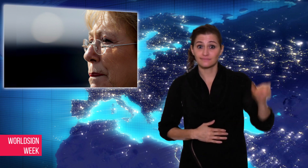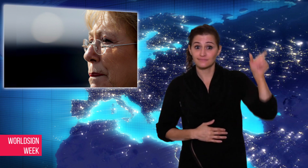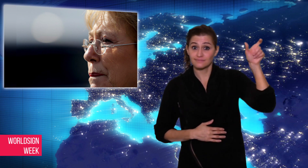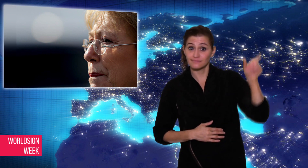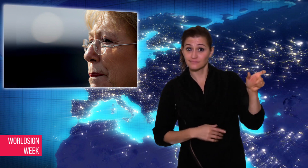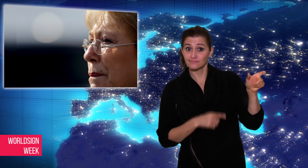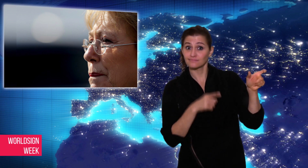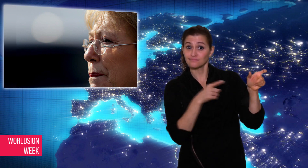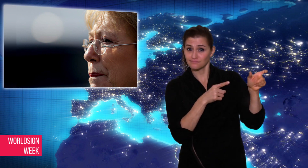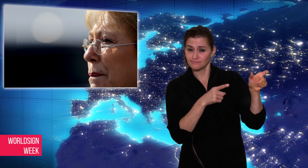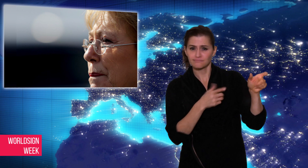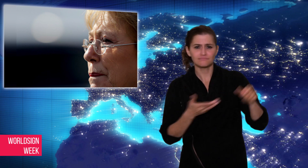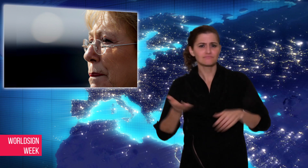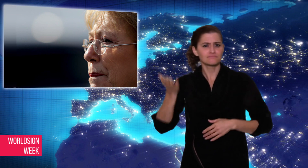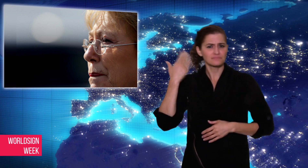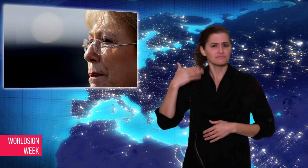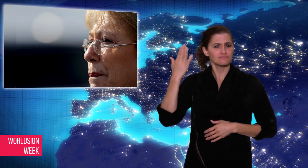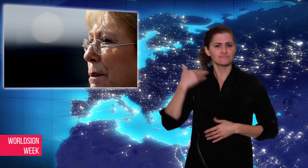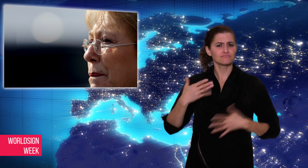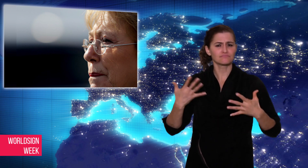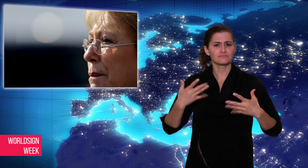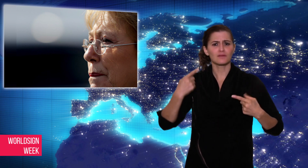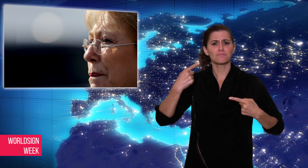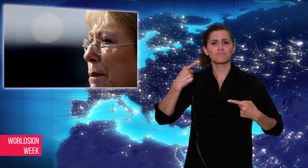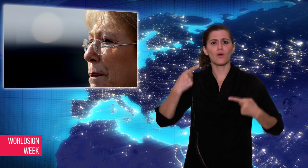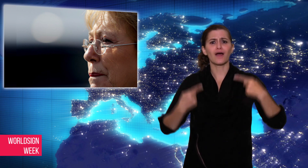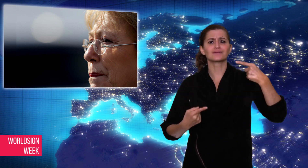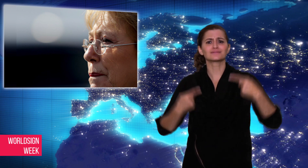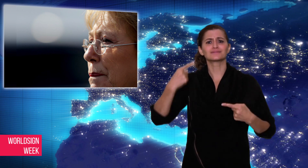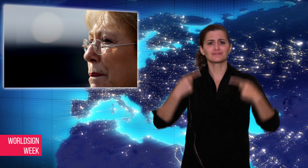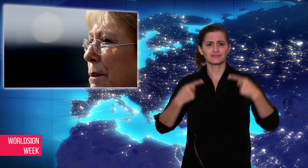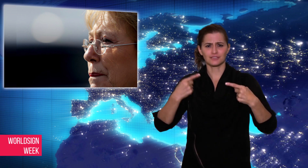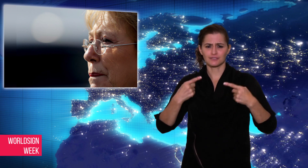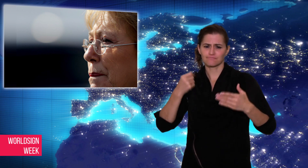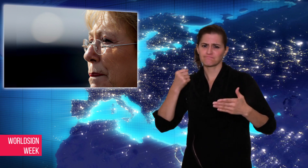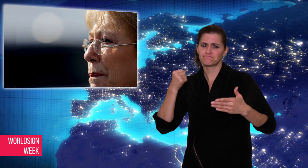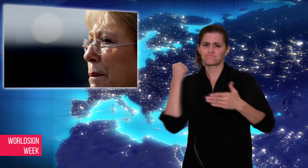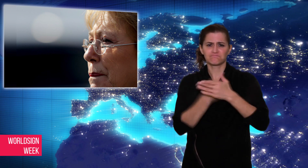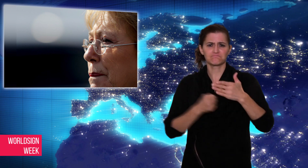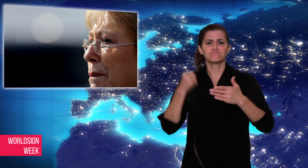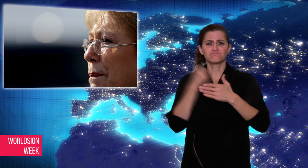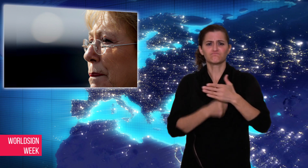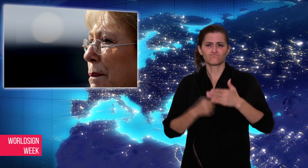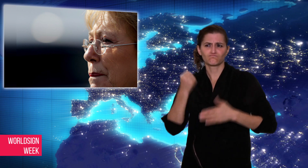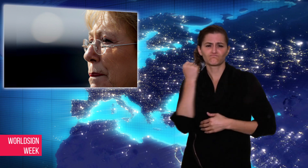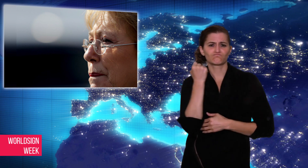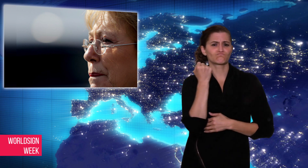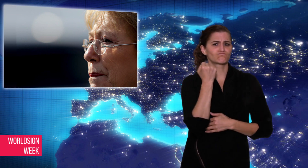United Nations. Bachelet was a